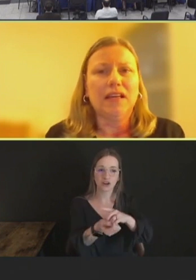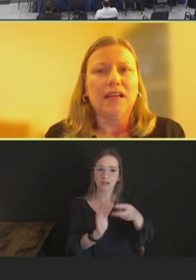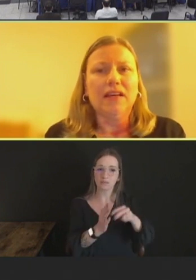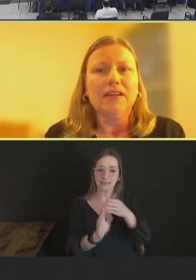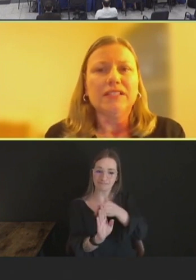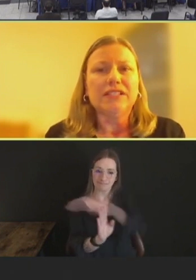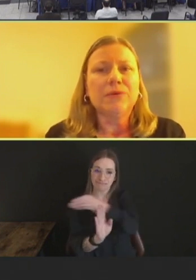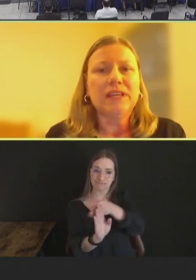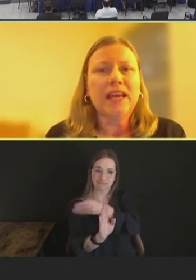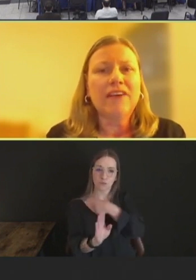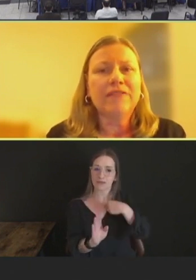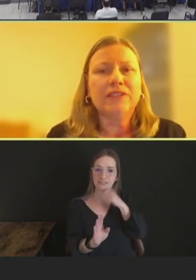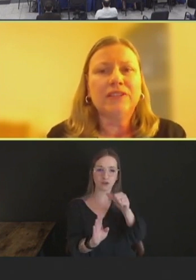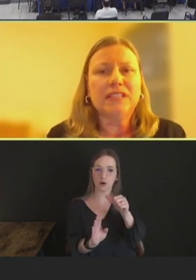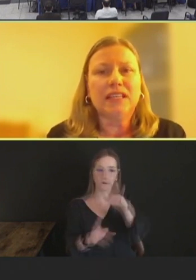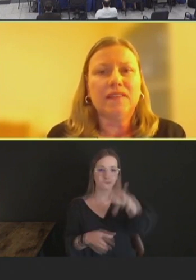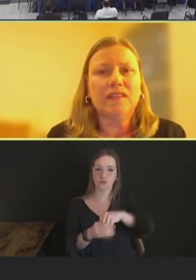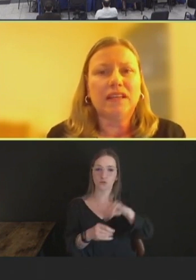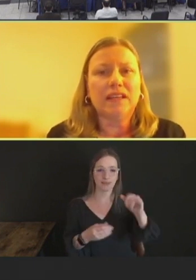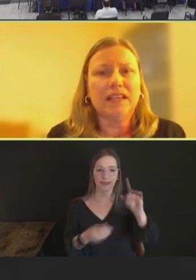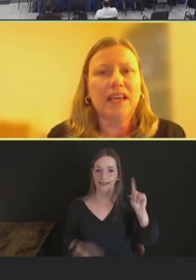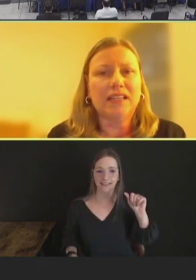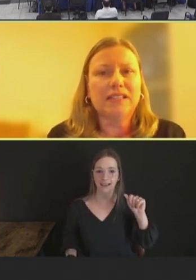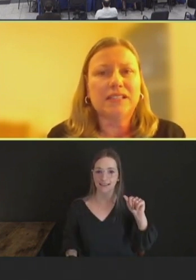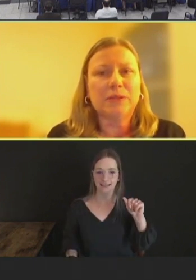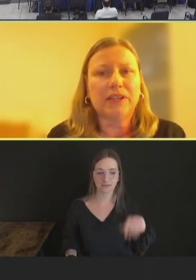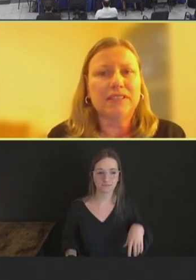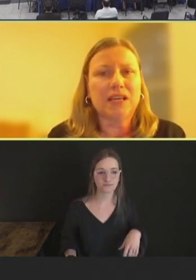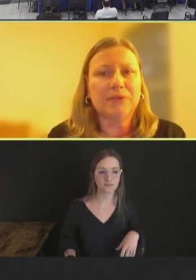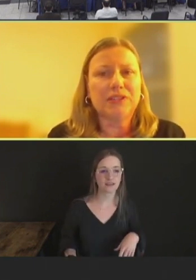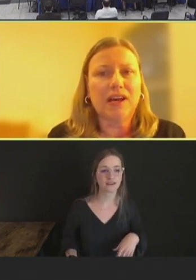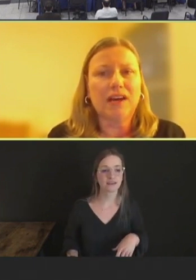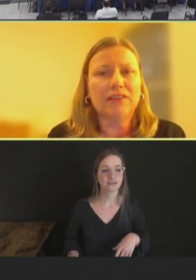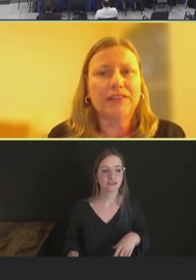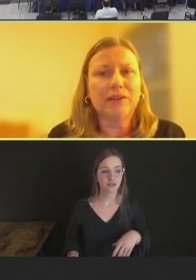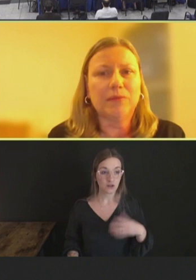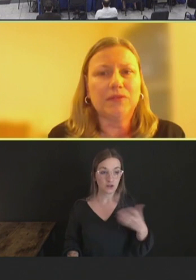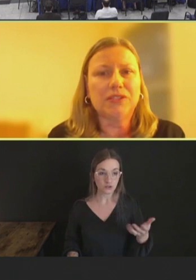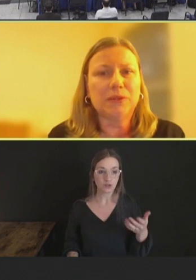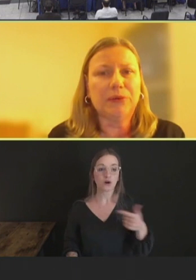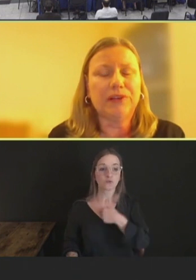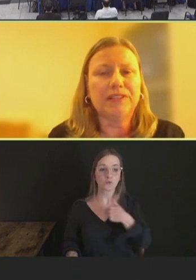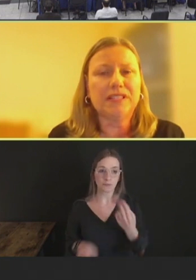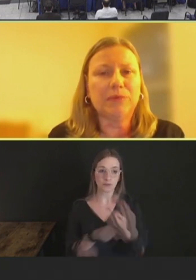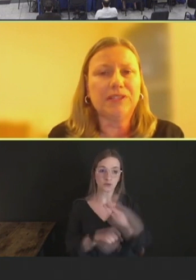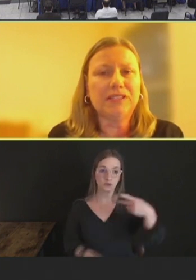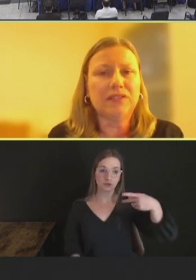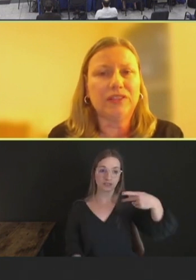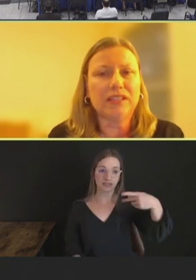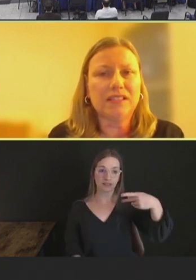So, we have been using the enhanced pregnancy episode algorithm to support some recent VSD